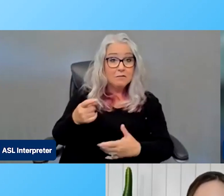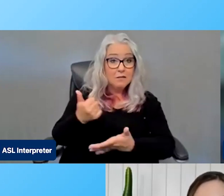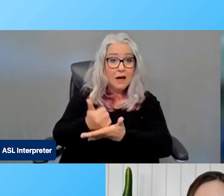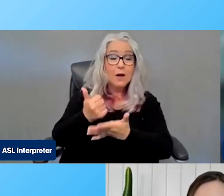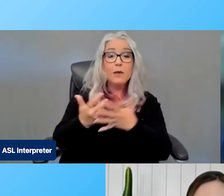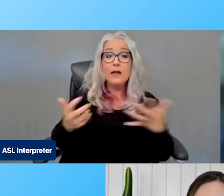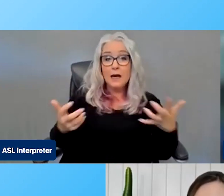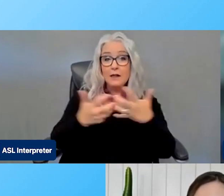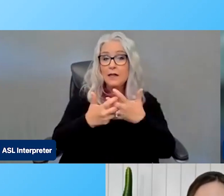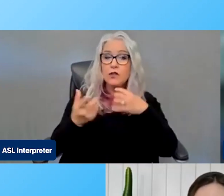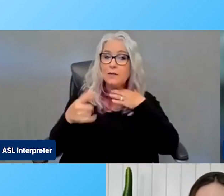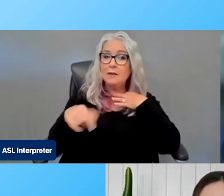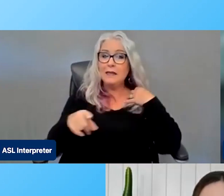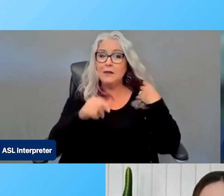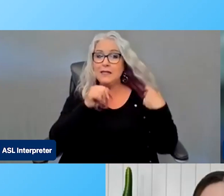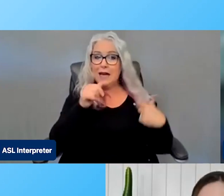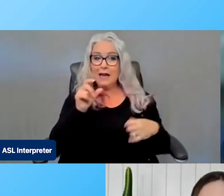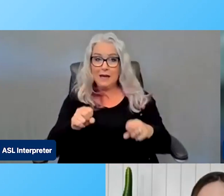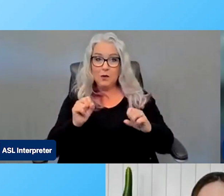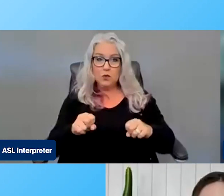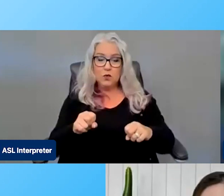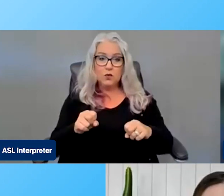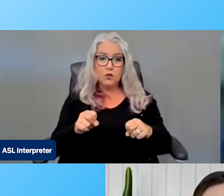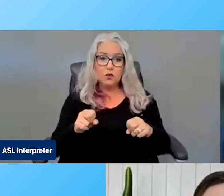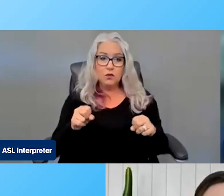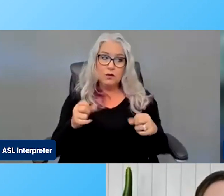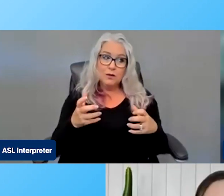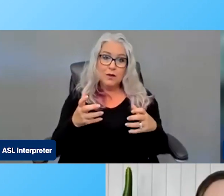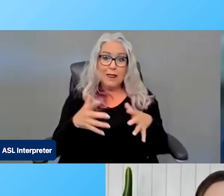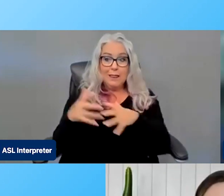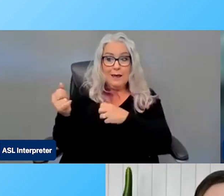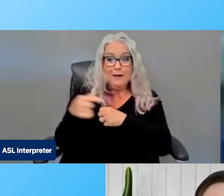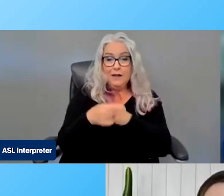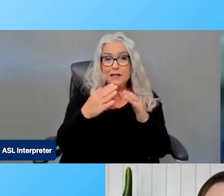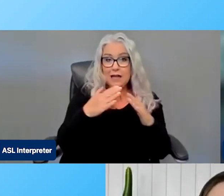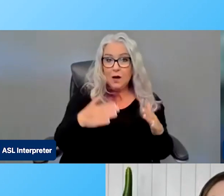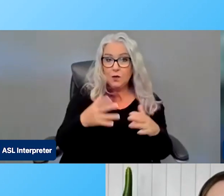unable to leave and frankly afraid to leave his home. So he was forced to live in